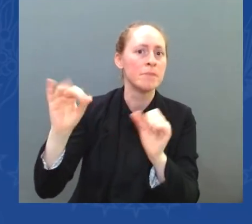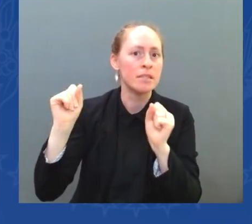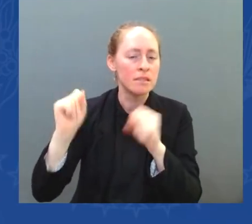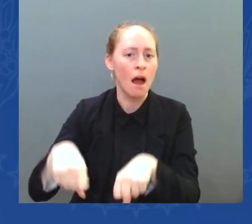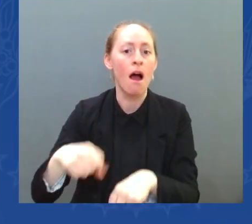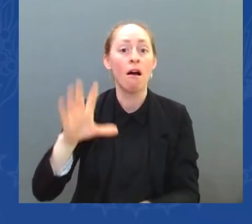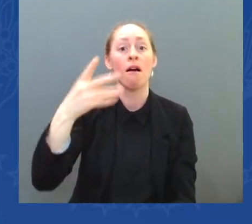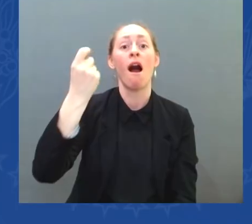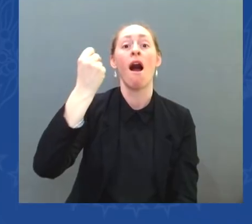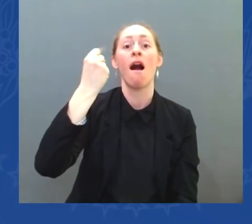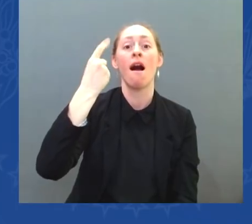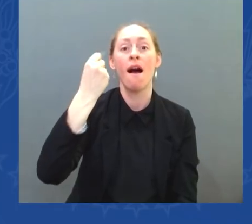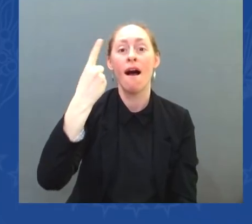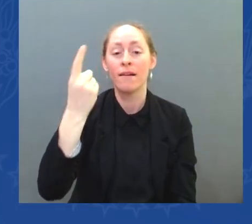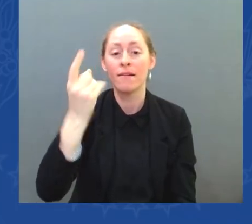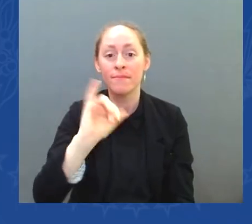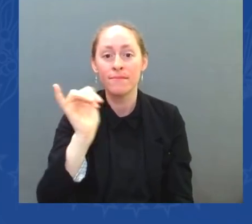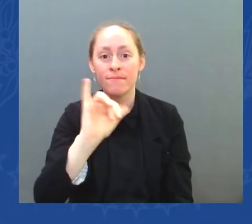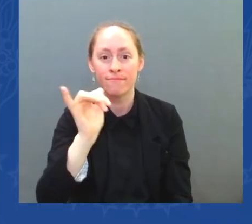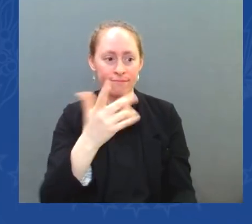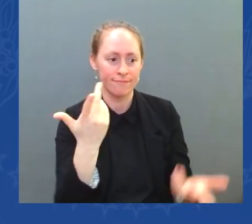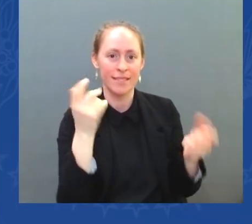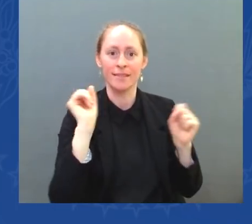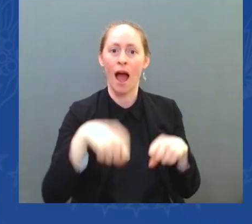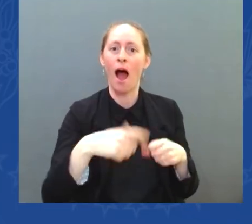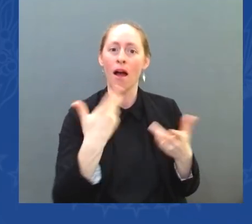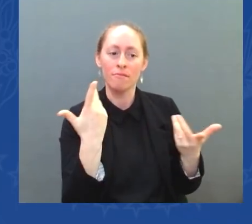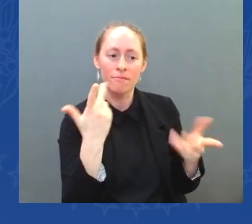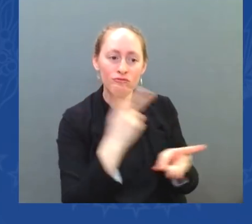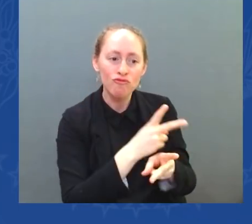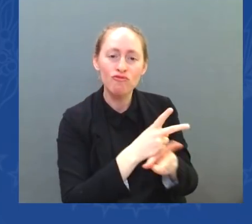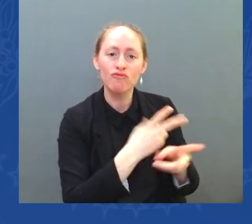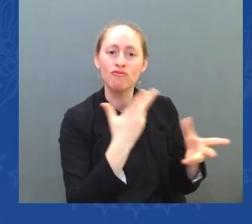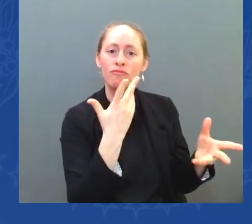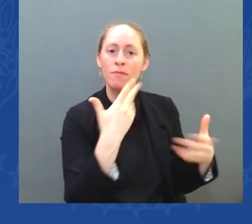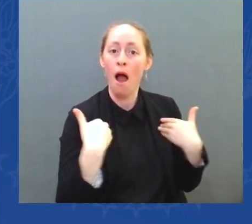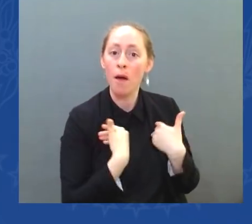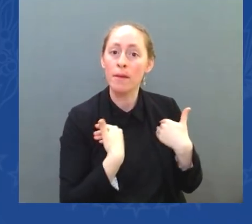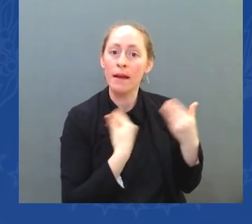I've set a goal of zero-carbon for aviation sector, for example, by 2050.